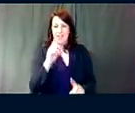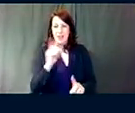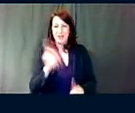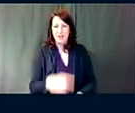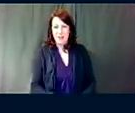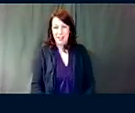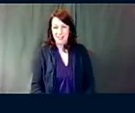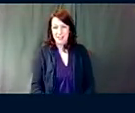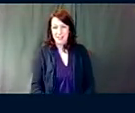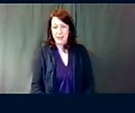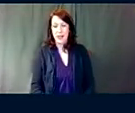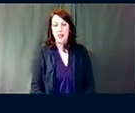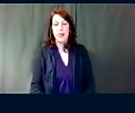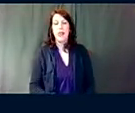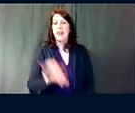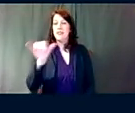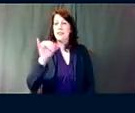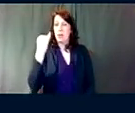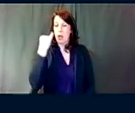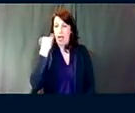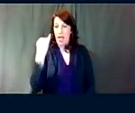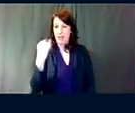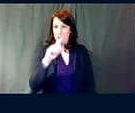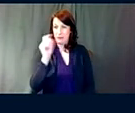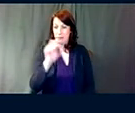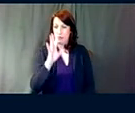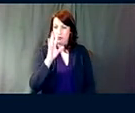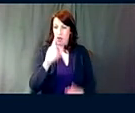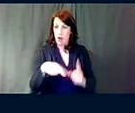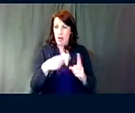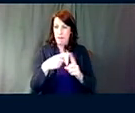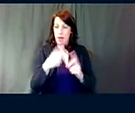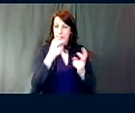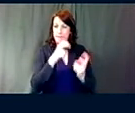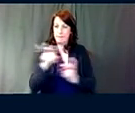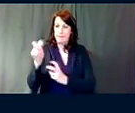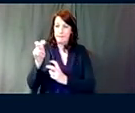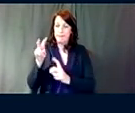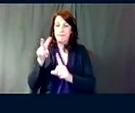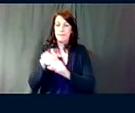THANK YOU FOR THAT RESPONSE. ALONG SIMILAR LINES, WE'RE TALKING ABOUT TRANSMITTING THIS